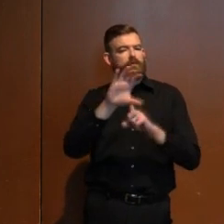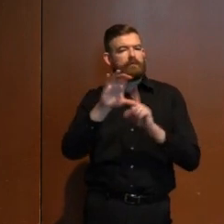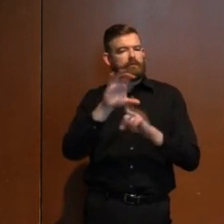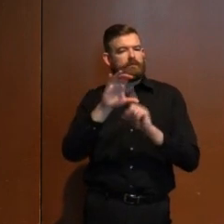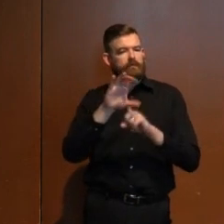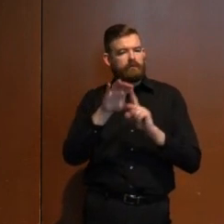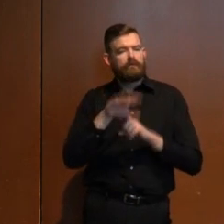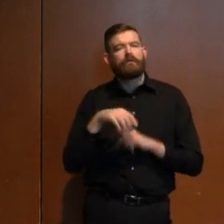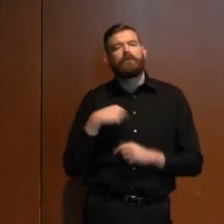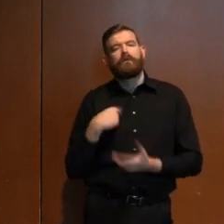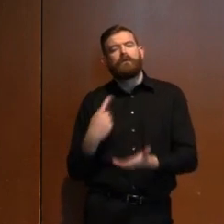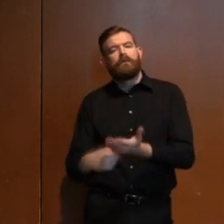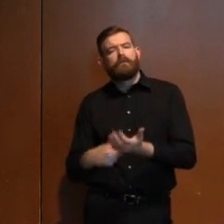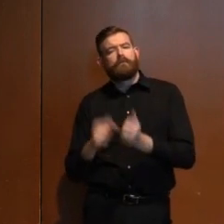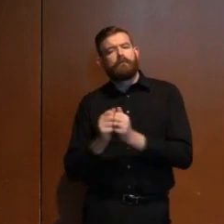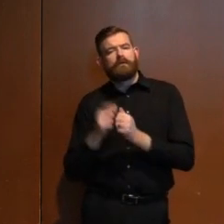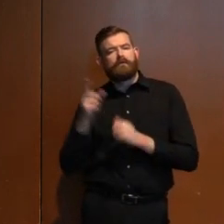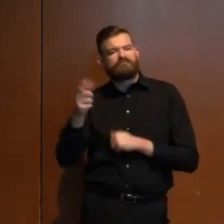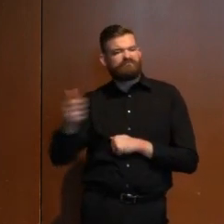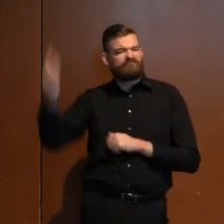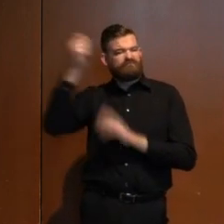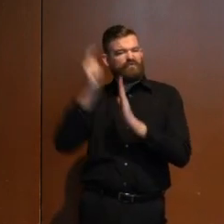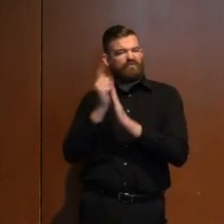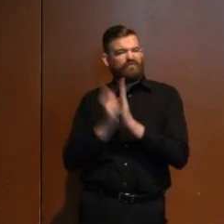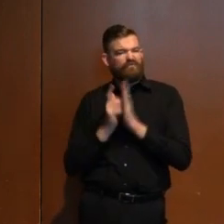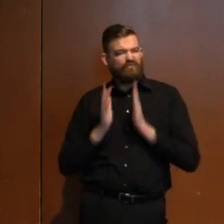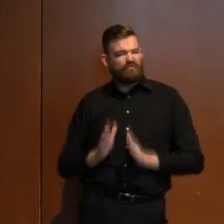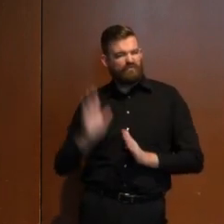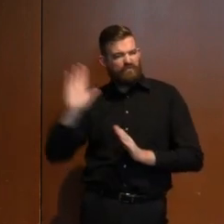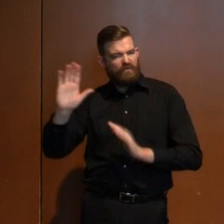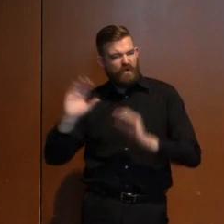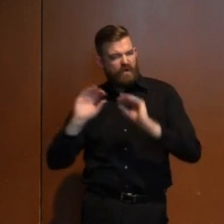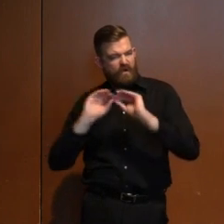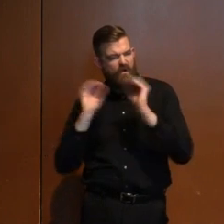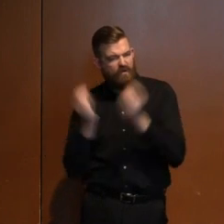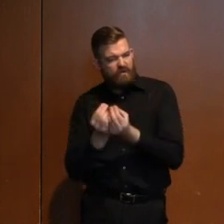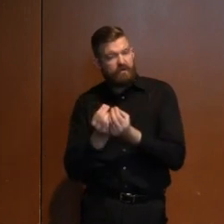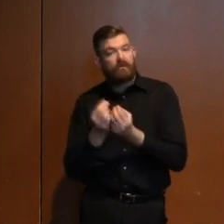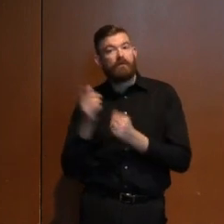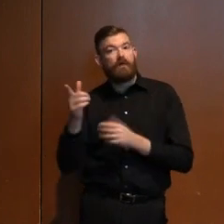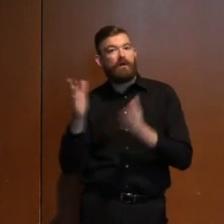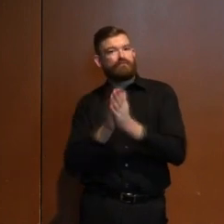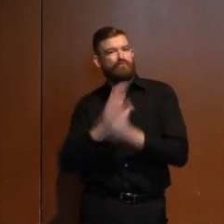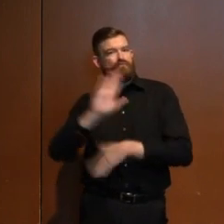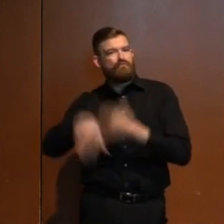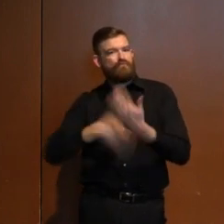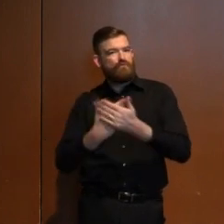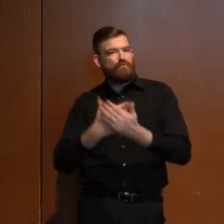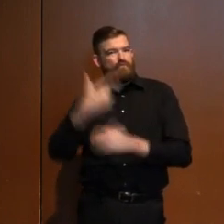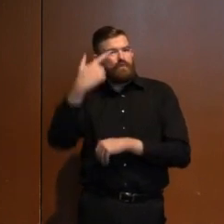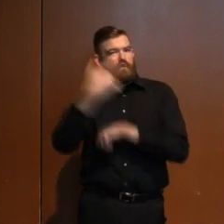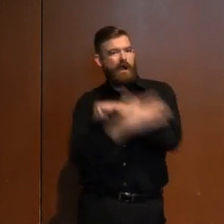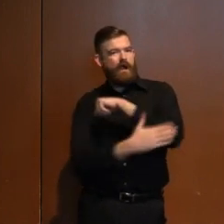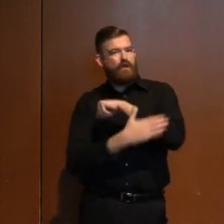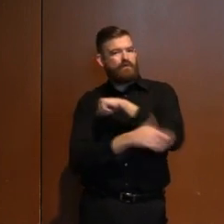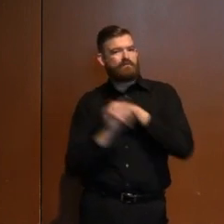AFTER YESTERDAY'S PRESS CONFERENCE. I TALKED ABOUT THE ROCK. I WANTED TO MAKE SURE WE